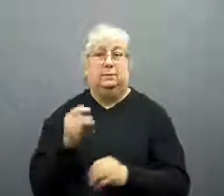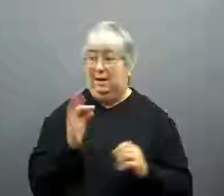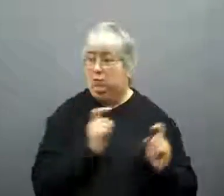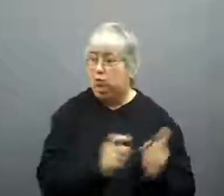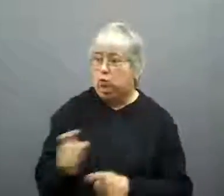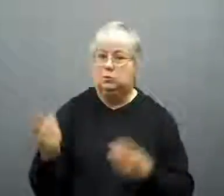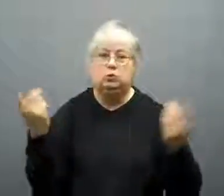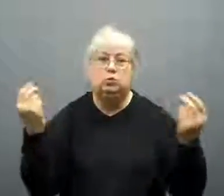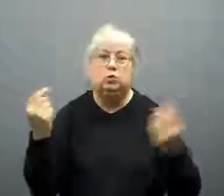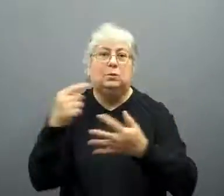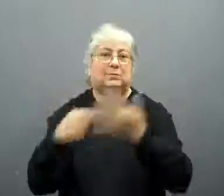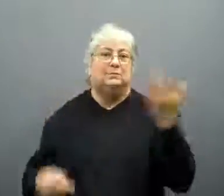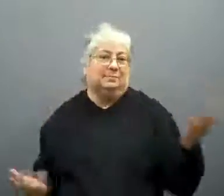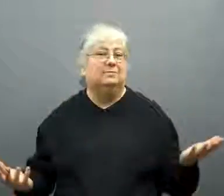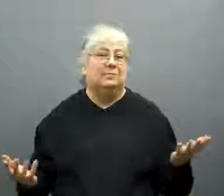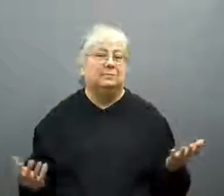on what to do in case of a shooting emergency.